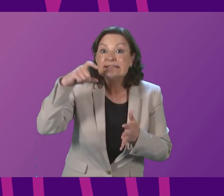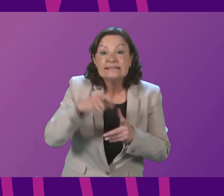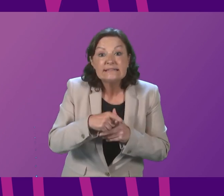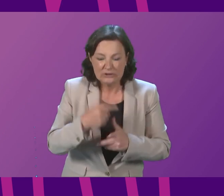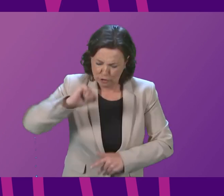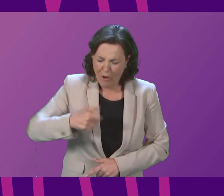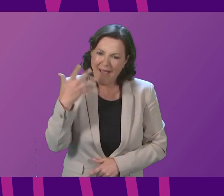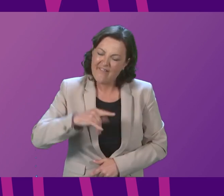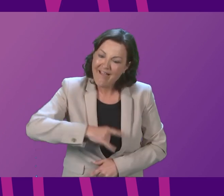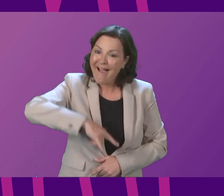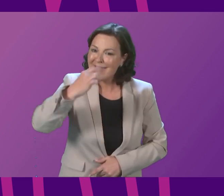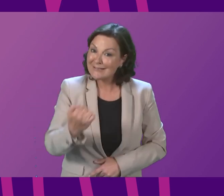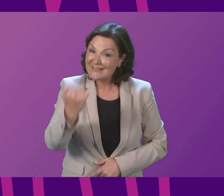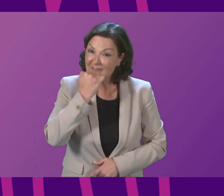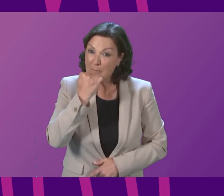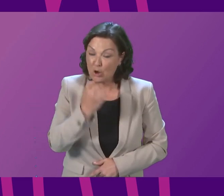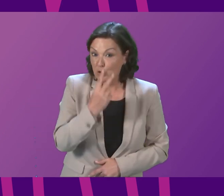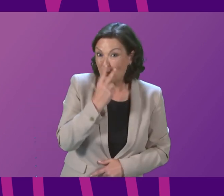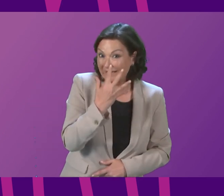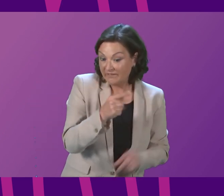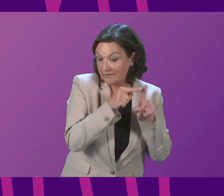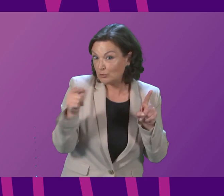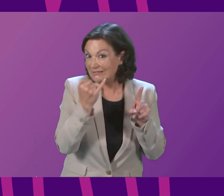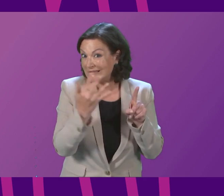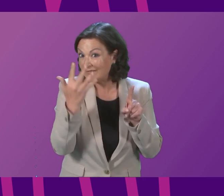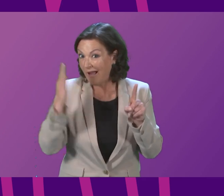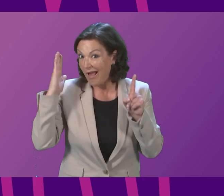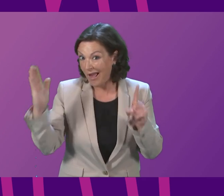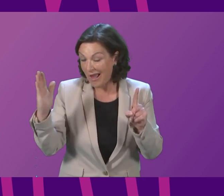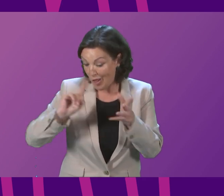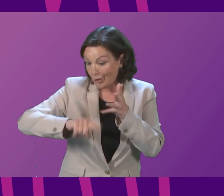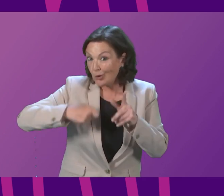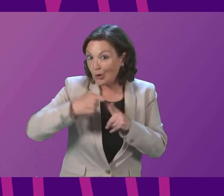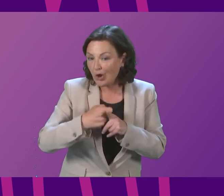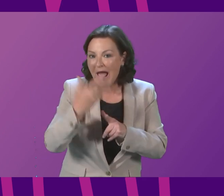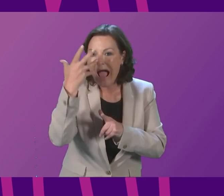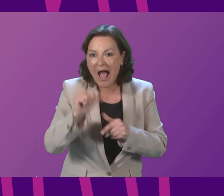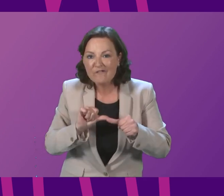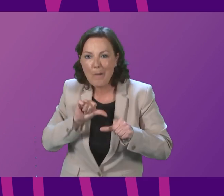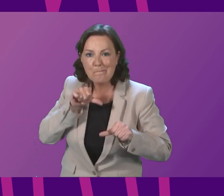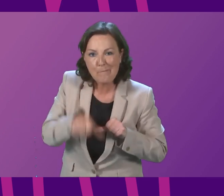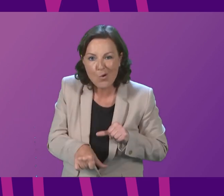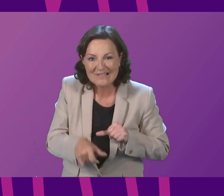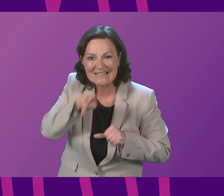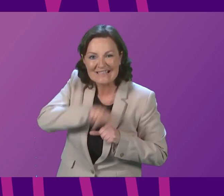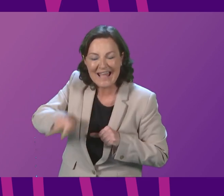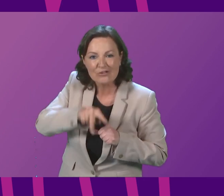the highest proportion of 25 to 65-year-olds in the UK with post-secondary education.